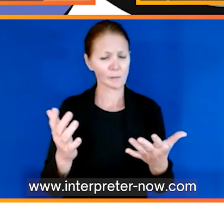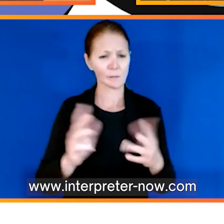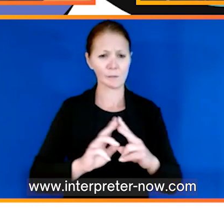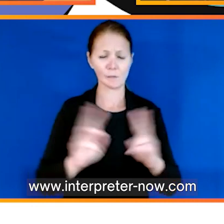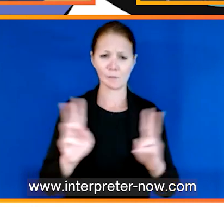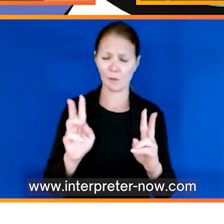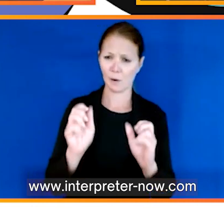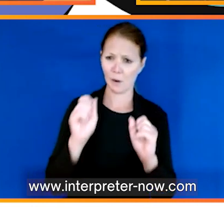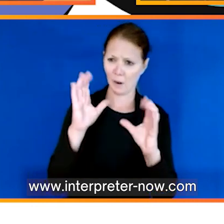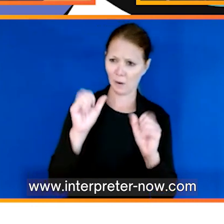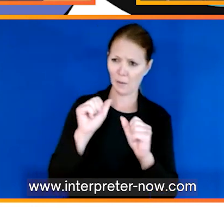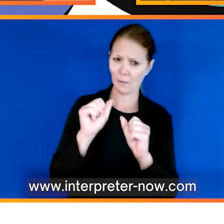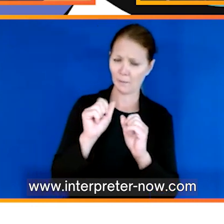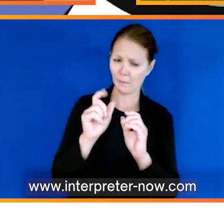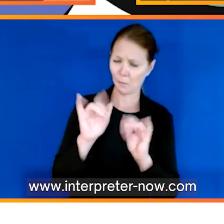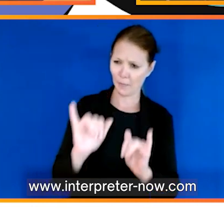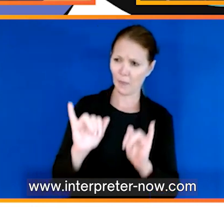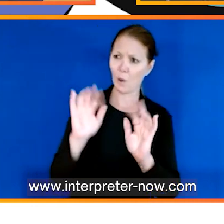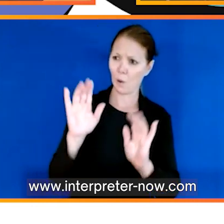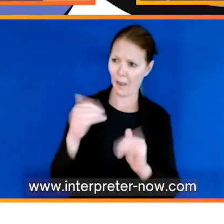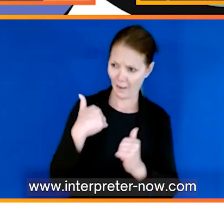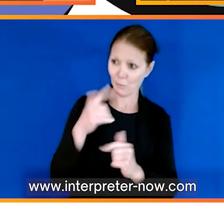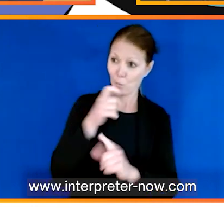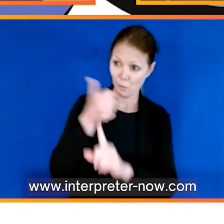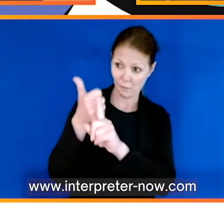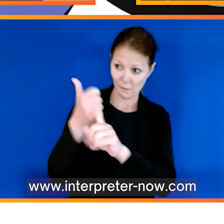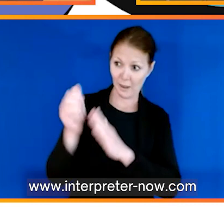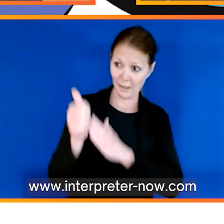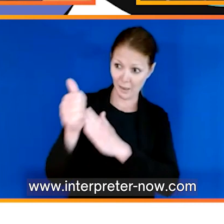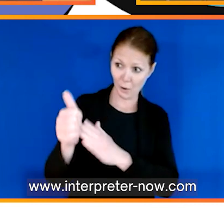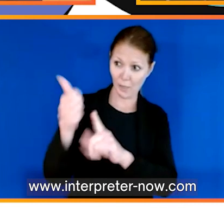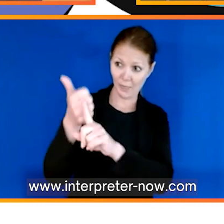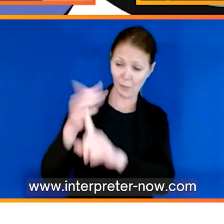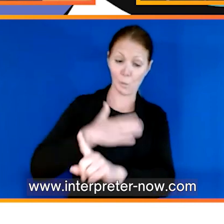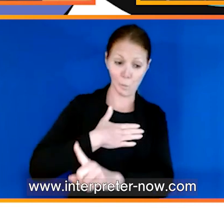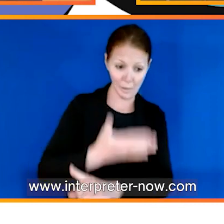roles who are willing to learn, who are not coming in and just saying, this is my way